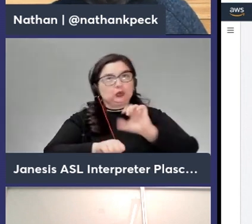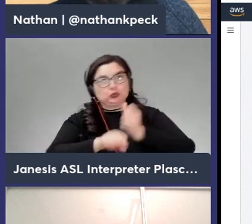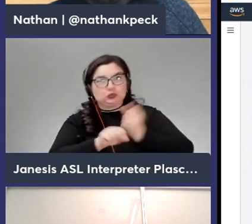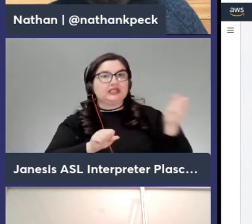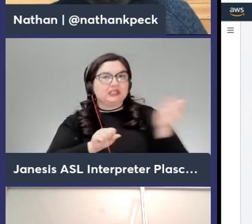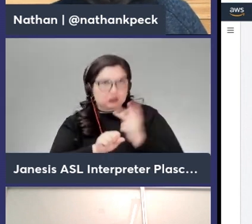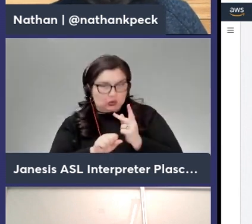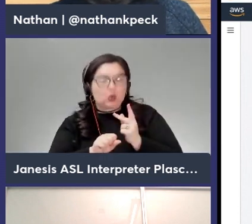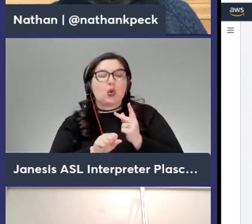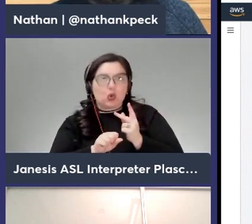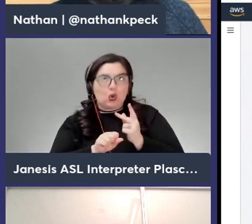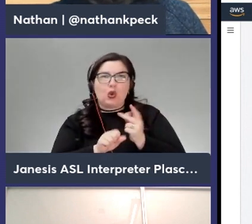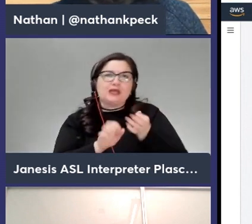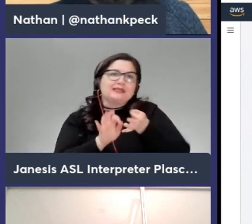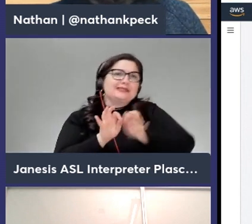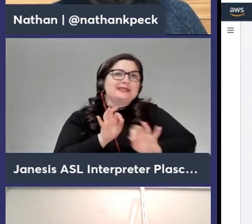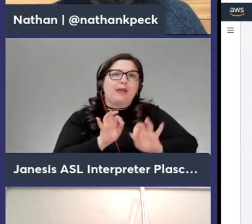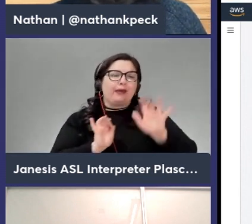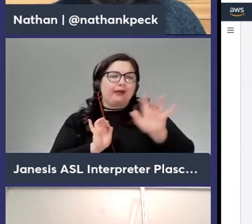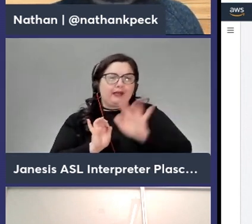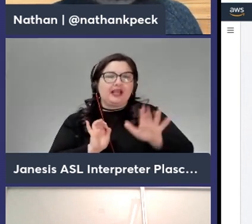with a few simple clicks, which I'll demonstrate today.